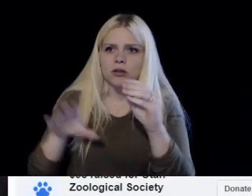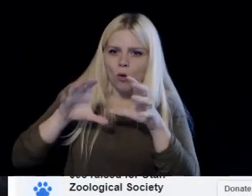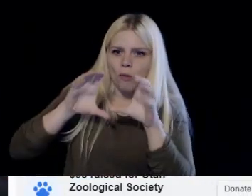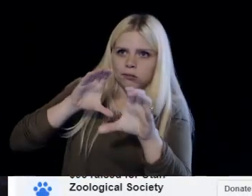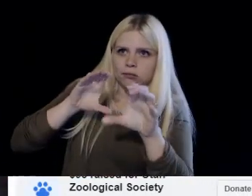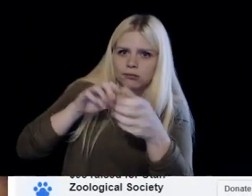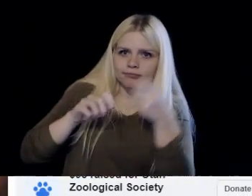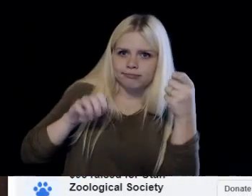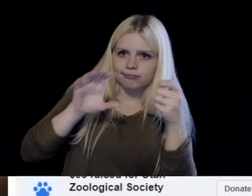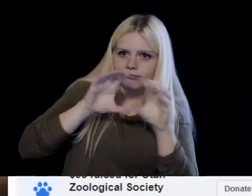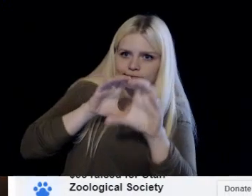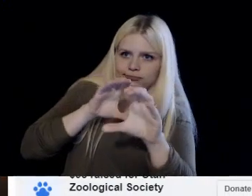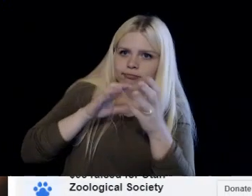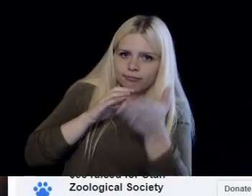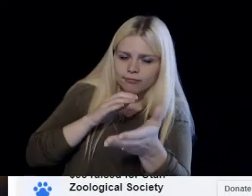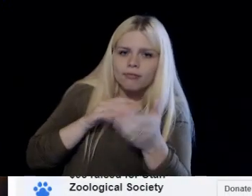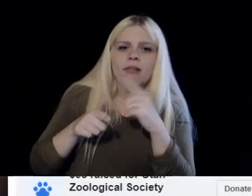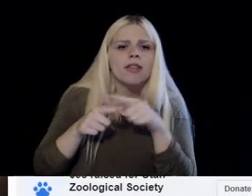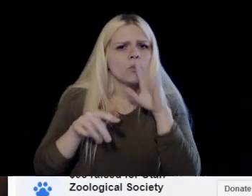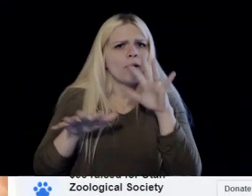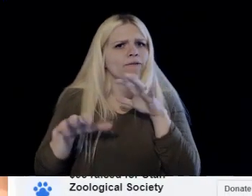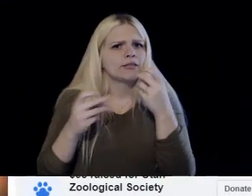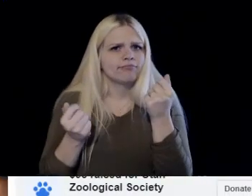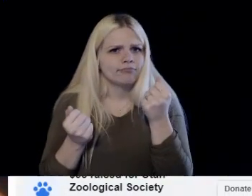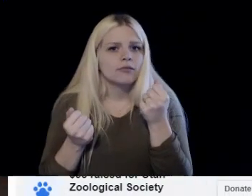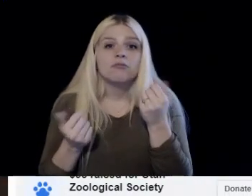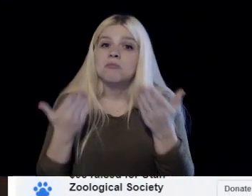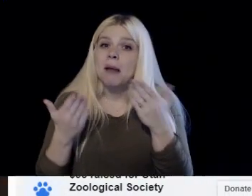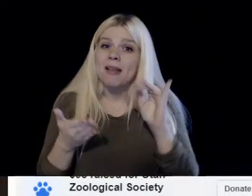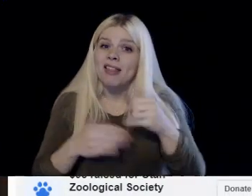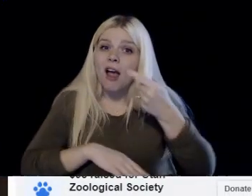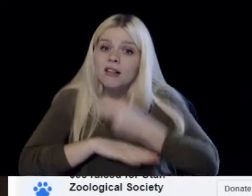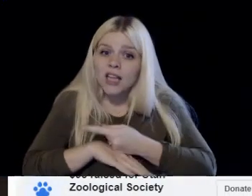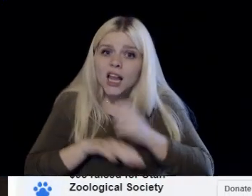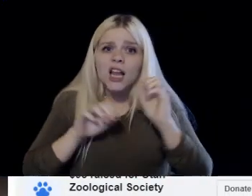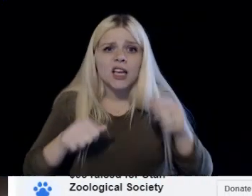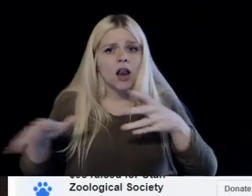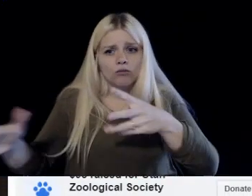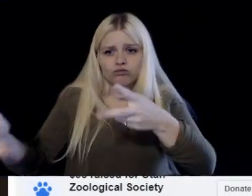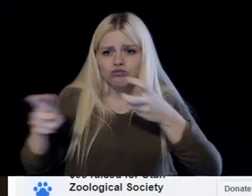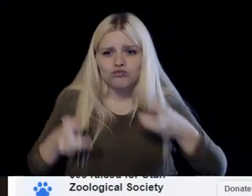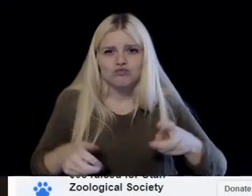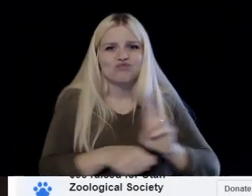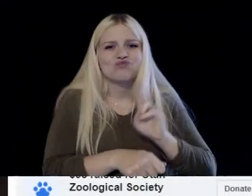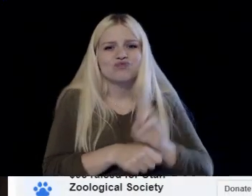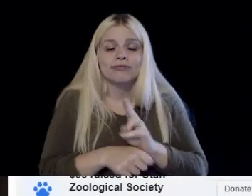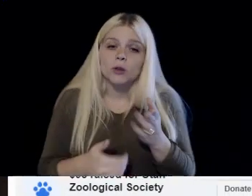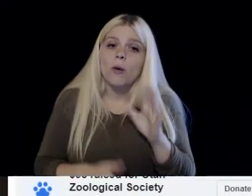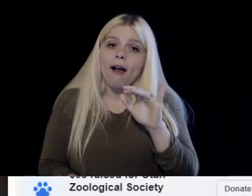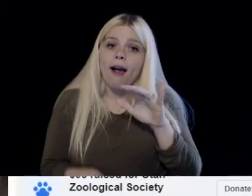So, I could potentially use this later in the same day. Erica: Okay. Michelle: So ice is also something else also-